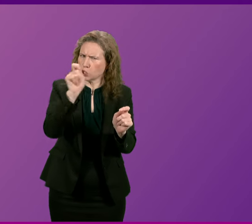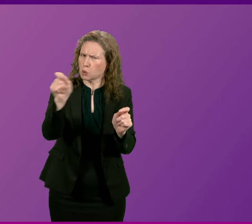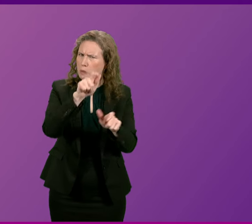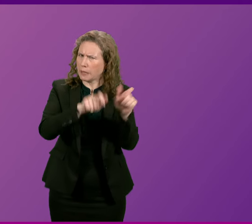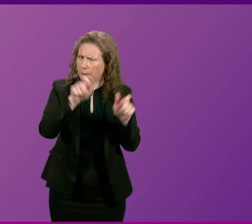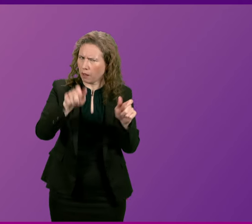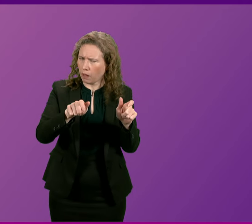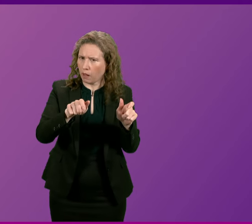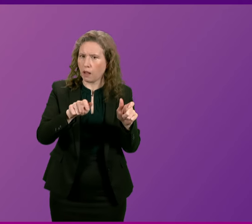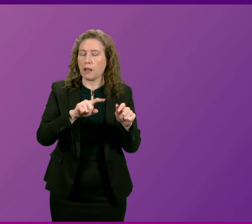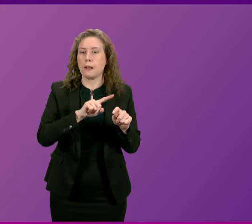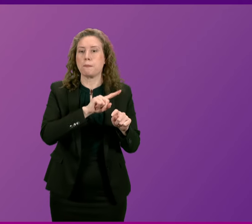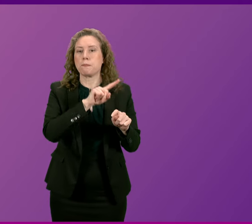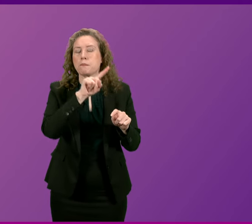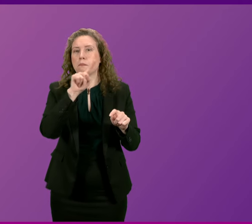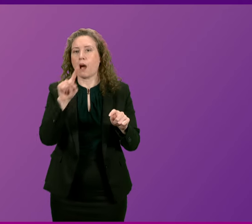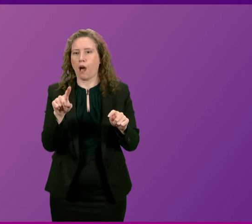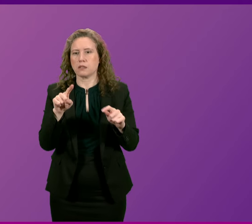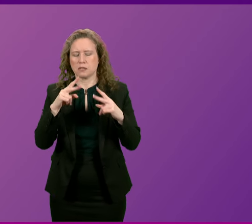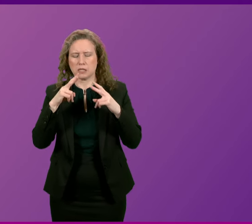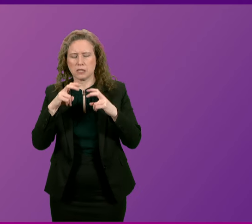forensic accountancy firm Second Sight’s interim report was given